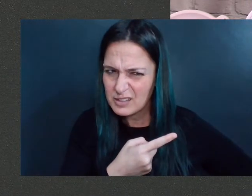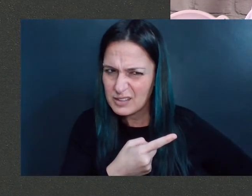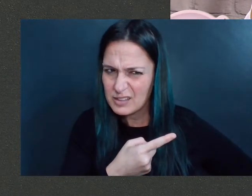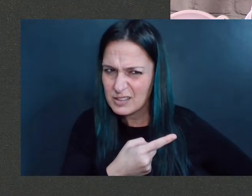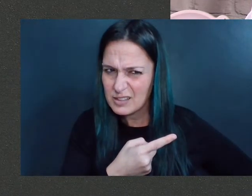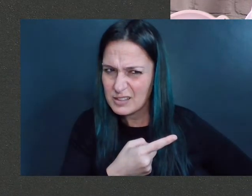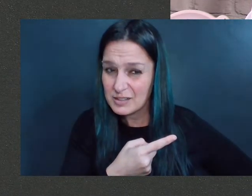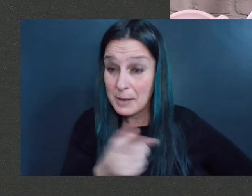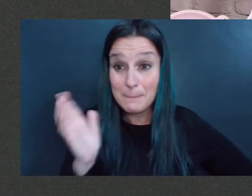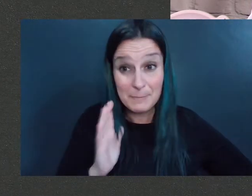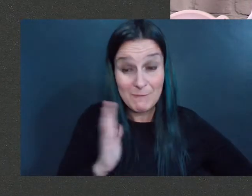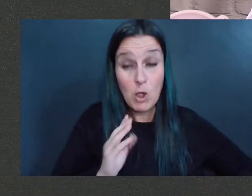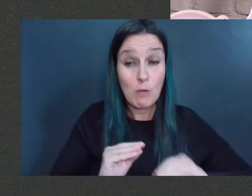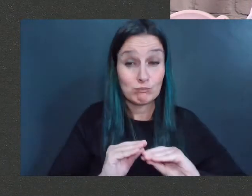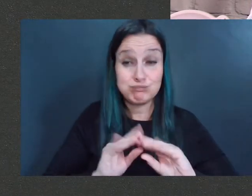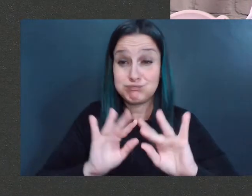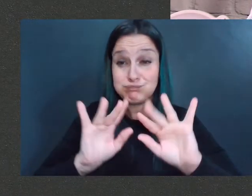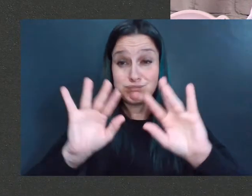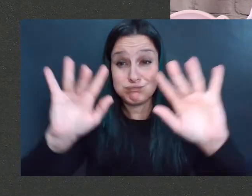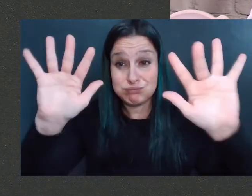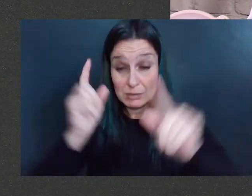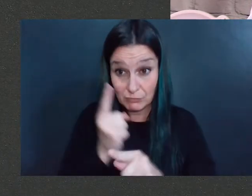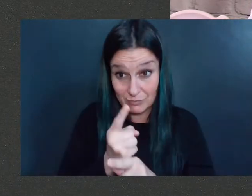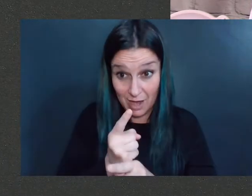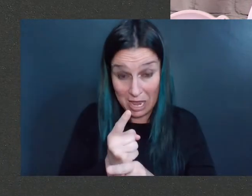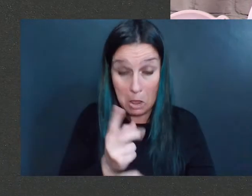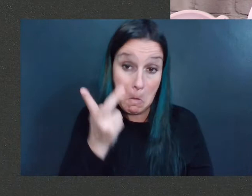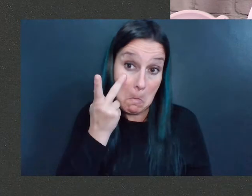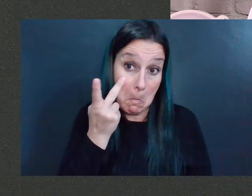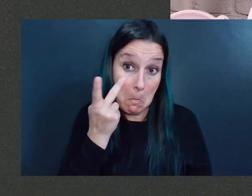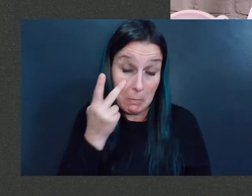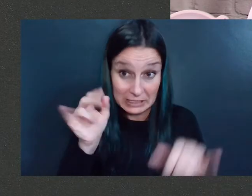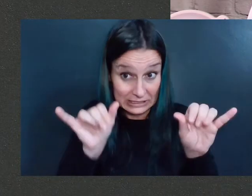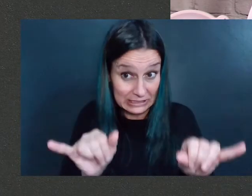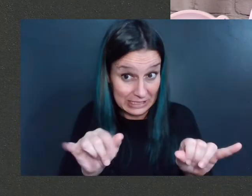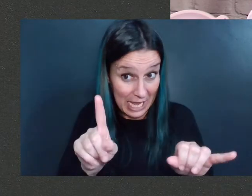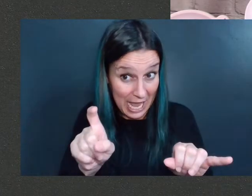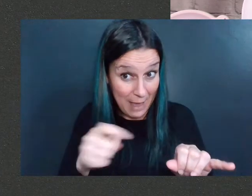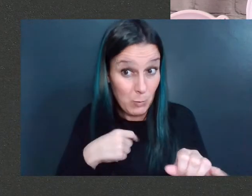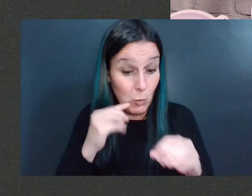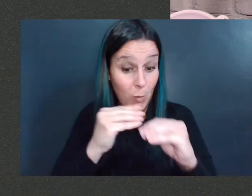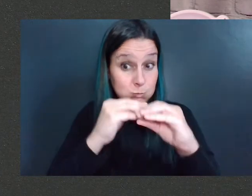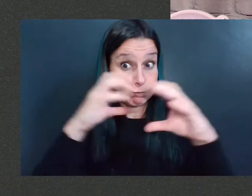When we did it before it kind of fizzed and came up, didn't it? So let's see if we can maybe blow up the balloon. Are you ready?